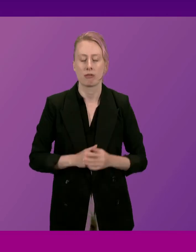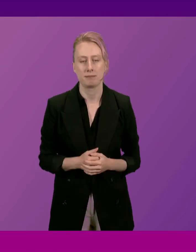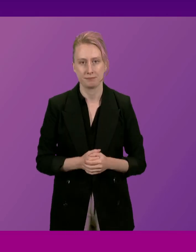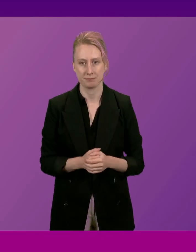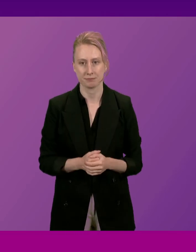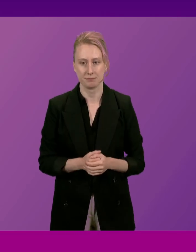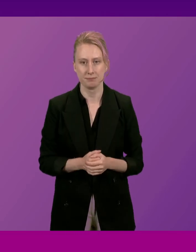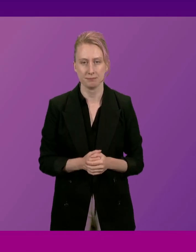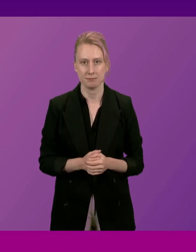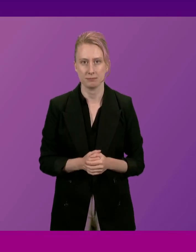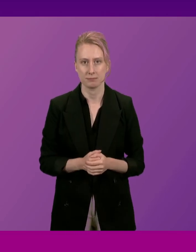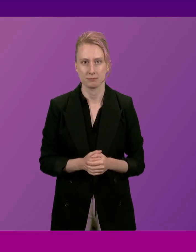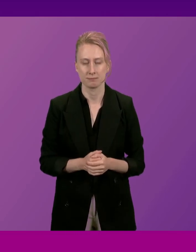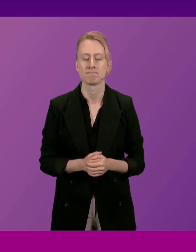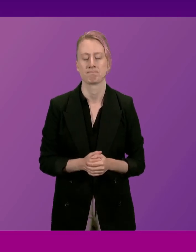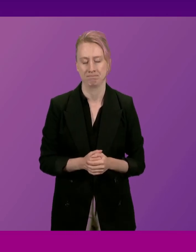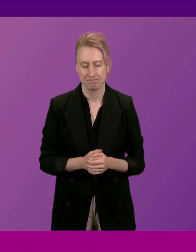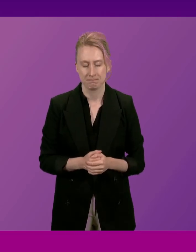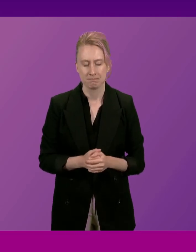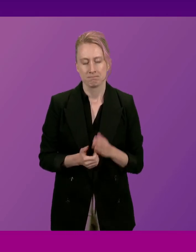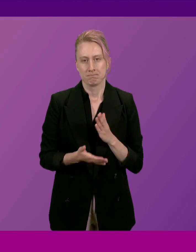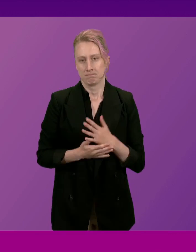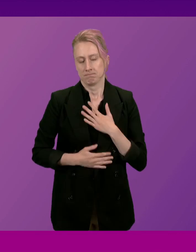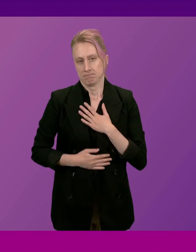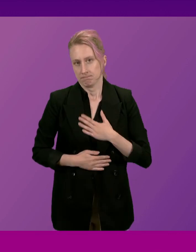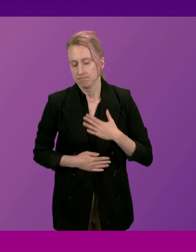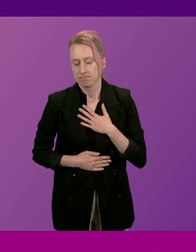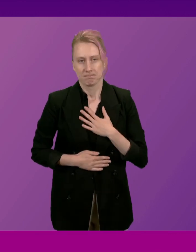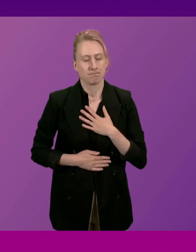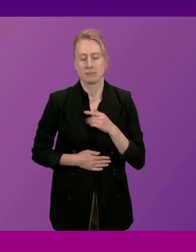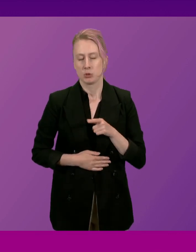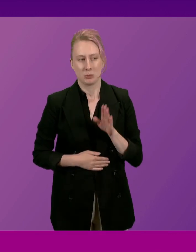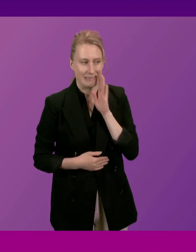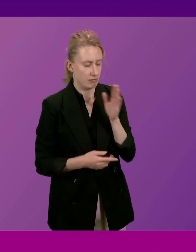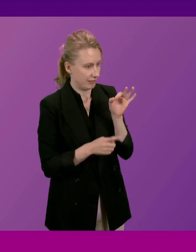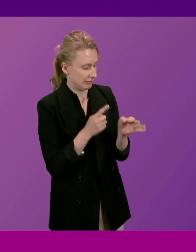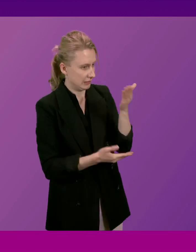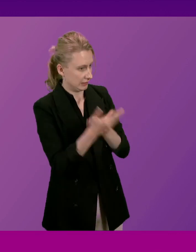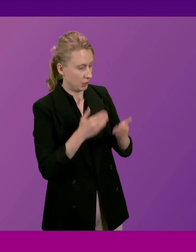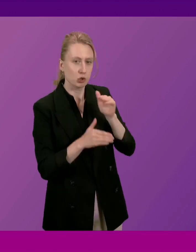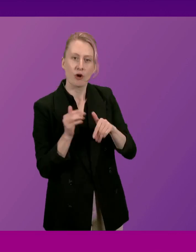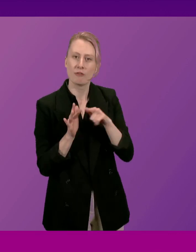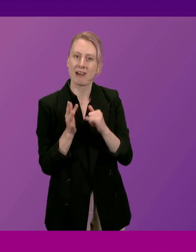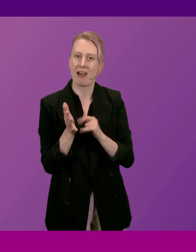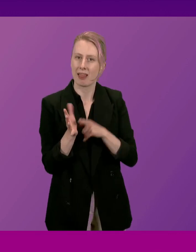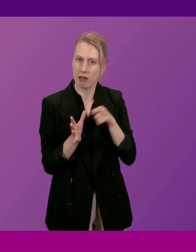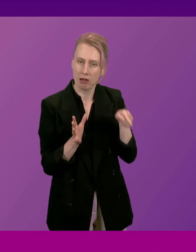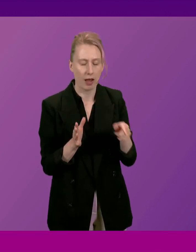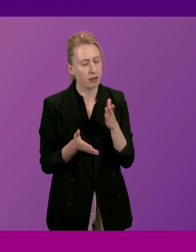I am very sorry to hear the details that Jackie Baillie has shared with me about Isla Sneddon, and I express my sympathies to her family. Jackie Baillie